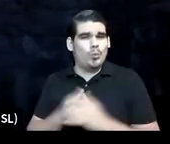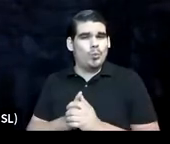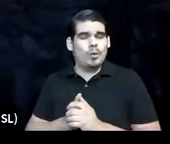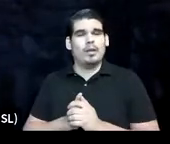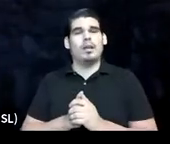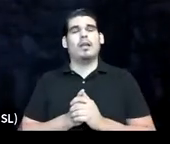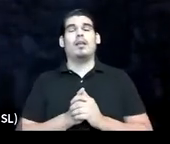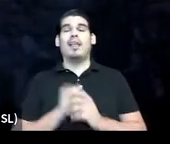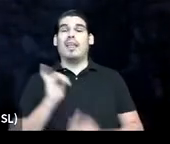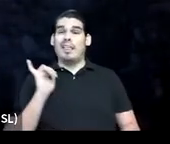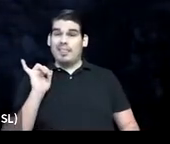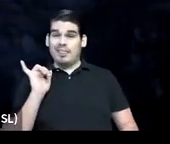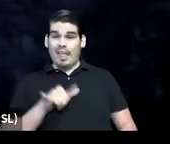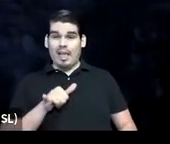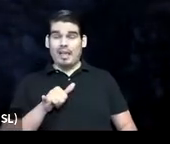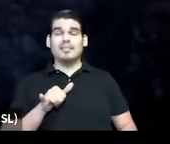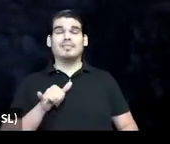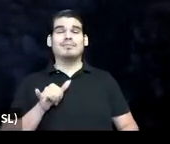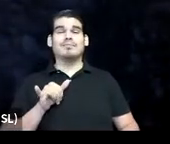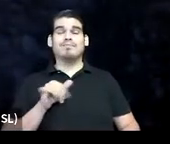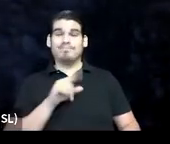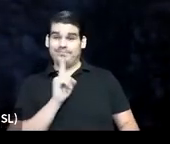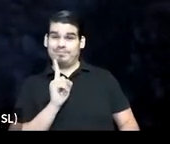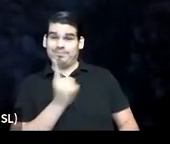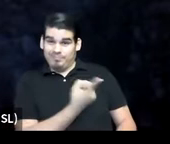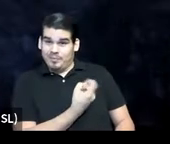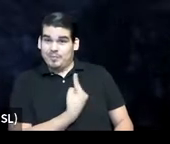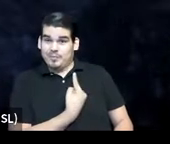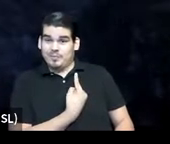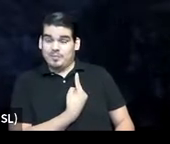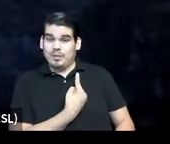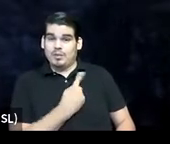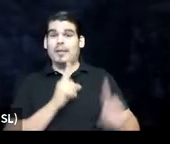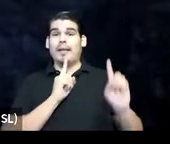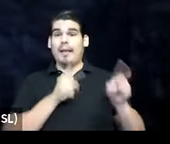So that one will kind of get into the details. Today, we're just more focusing on resolution